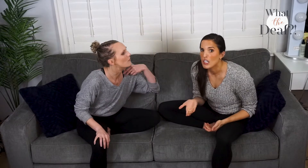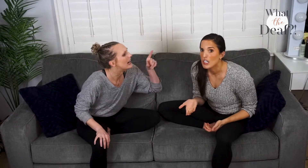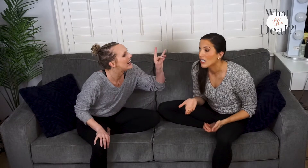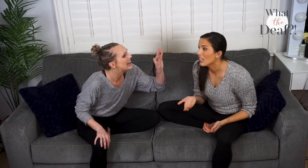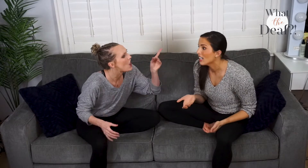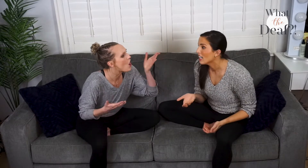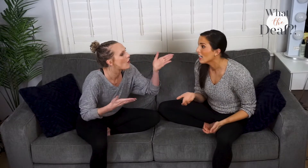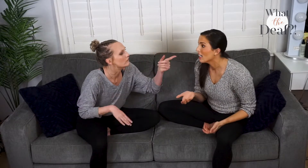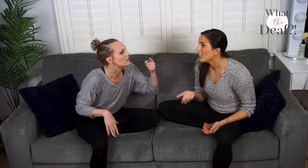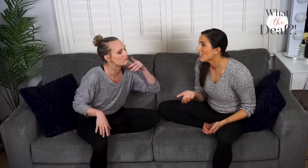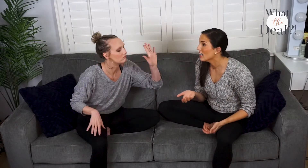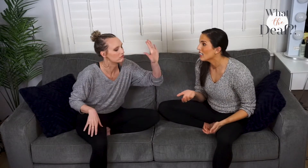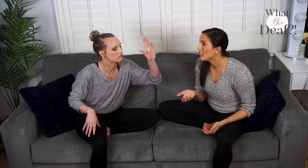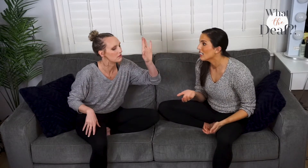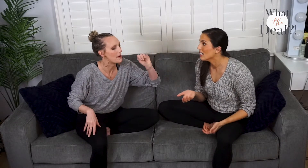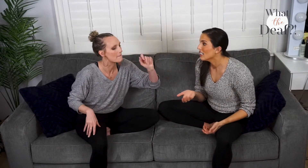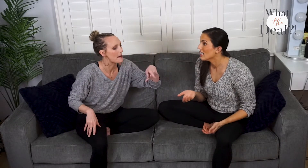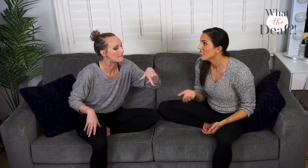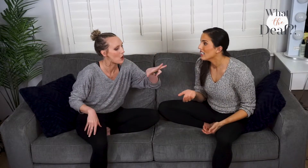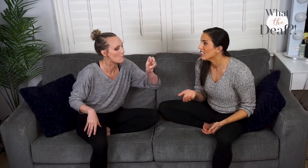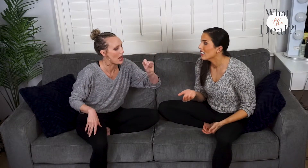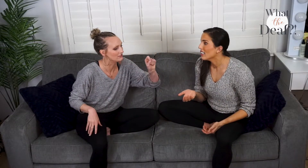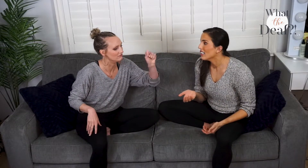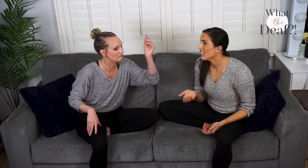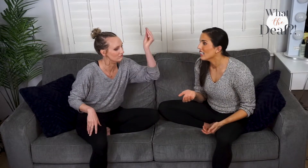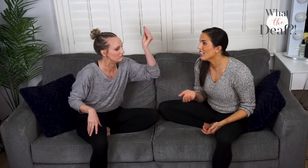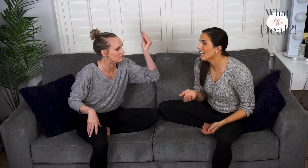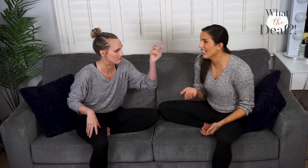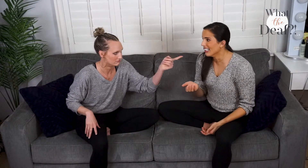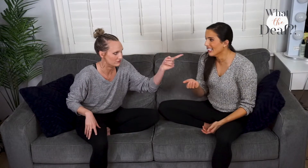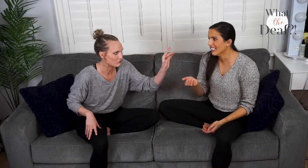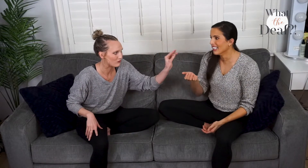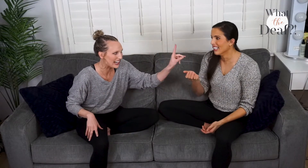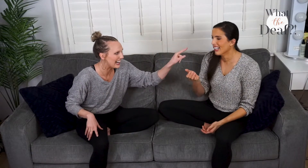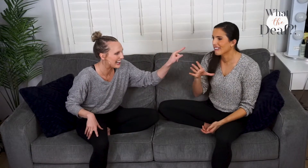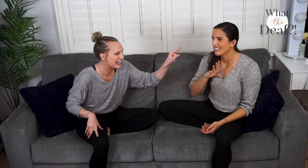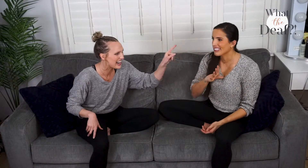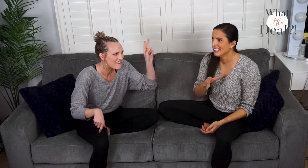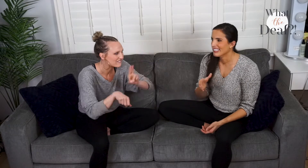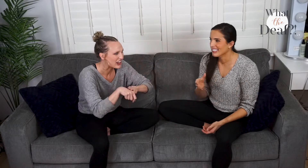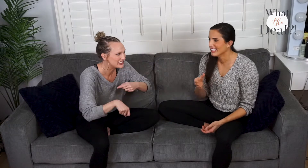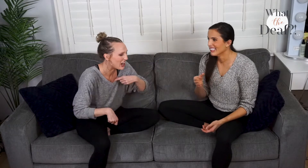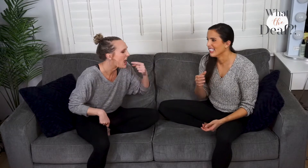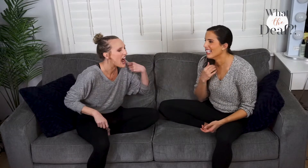No, I did. I offered and you said "Nope, MapQuest." You did. Okay, fine.